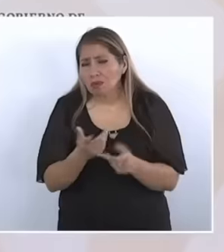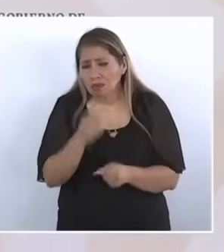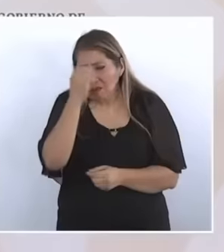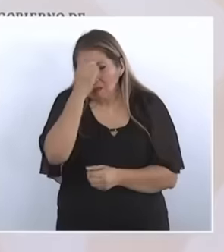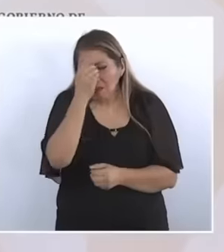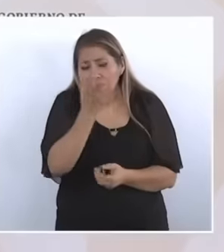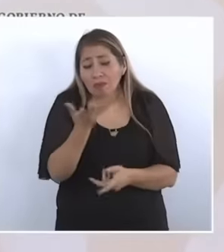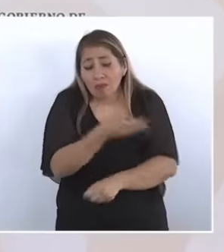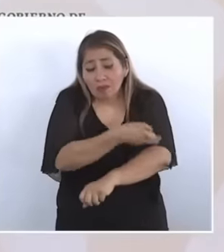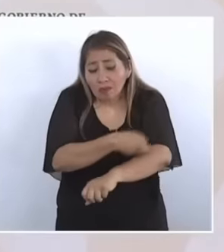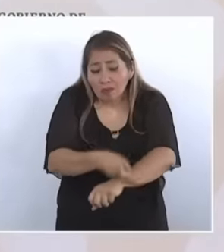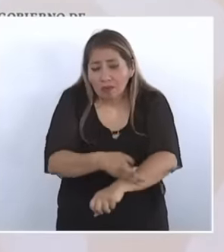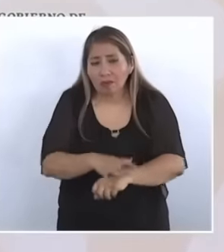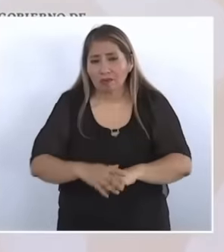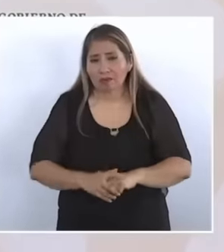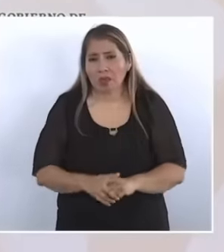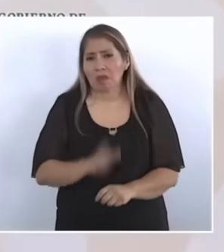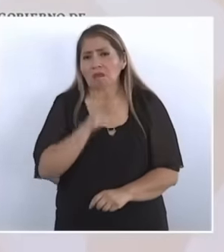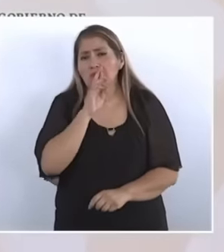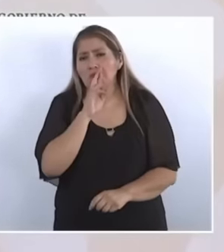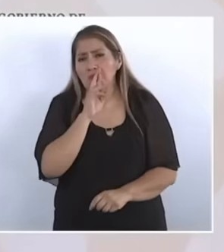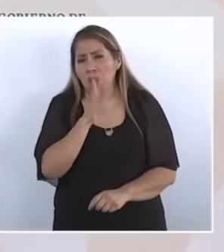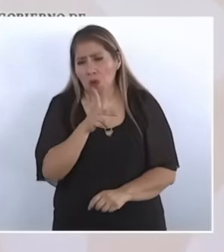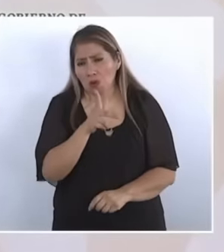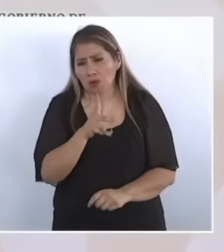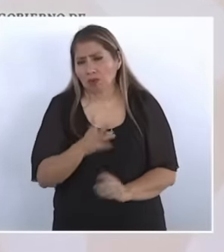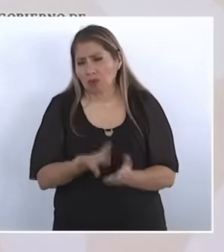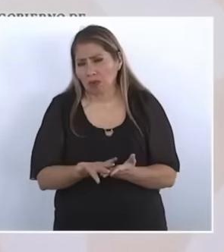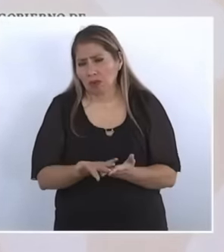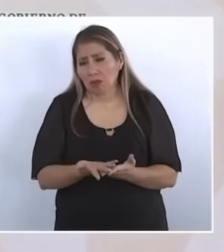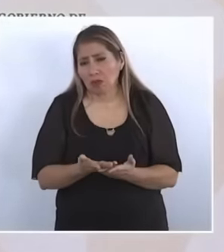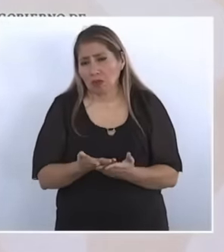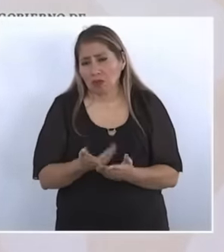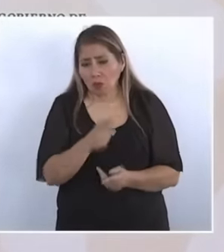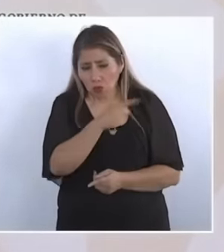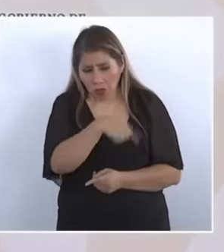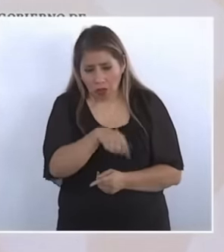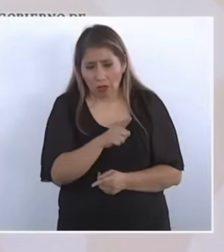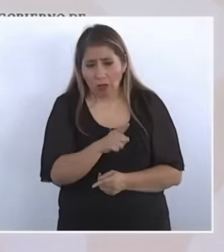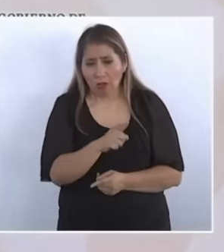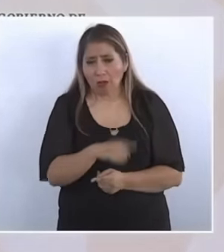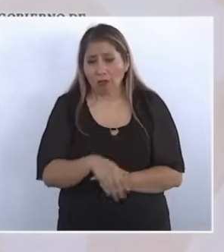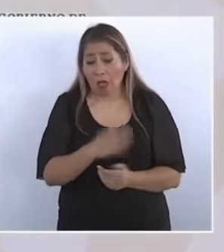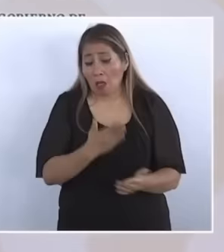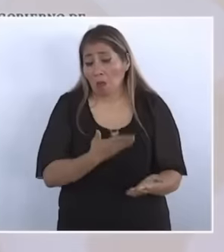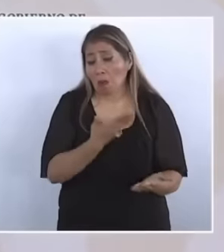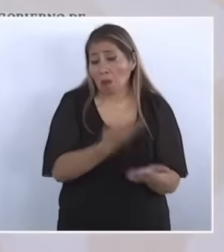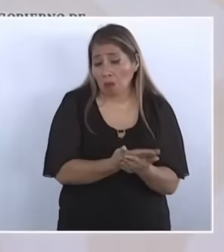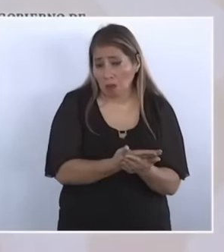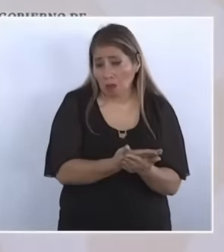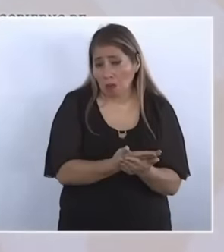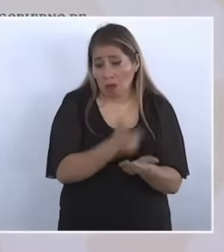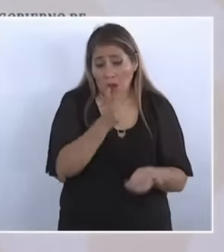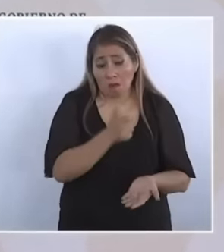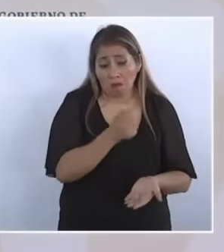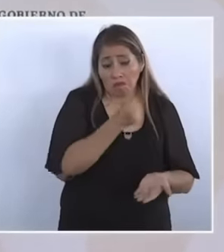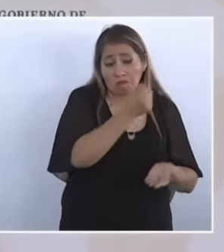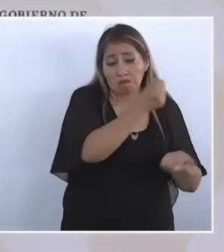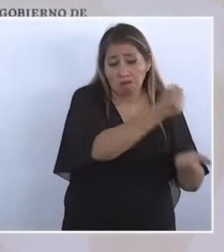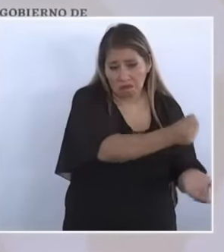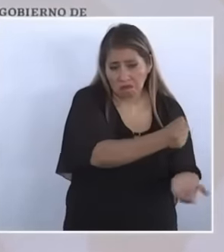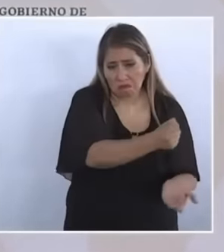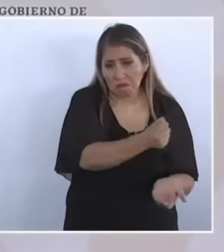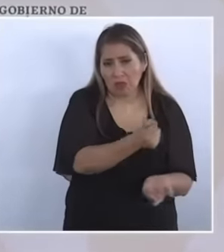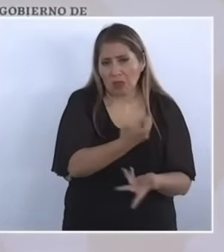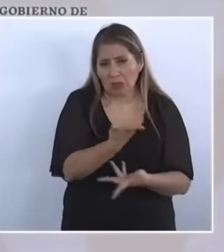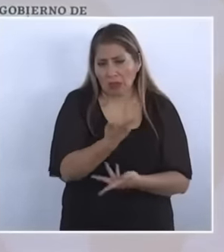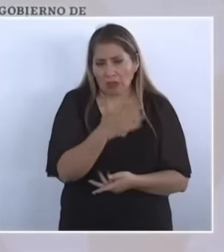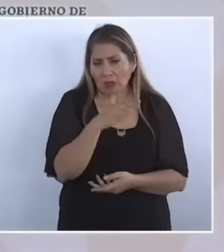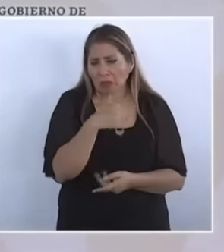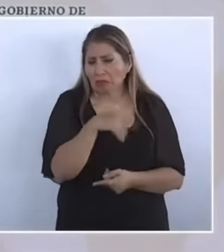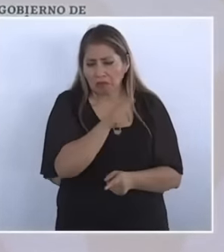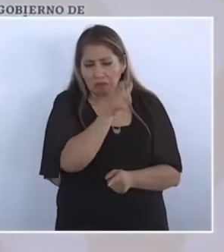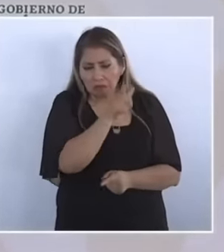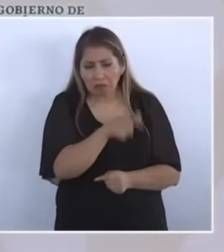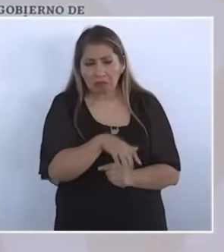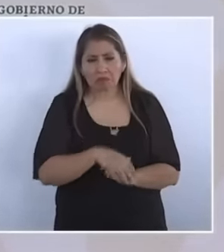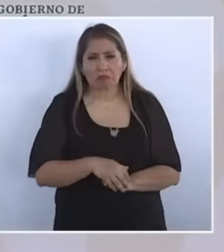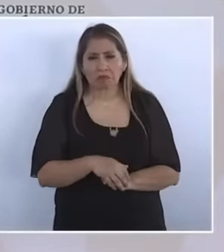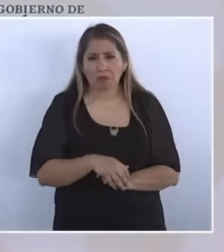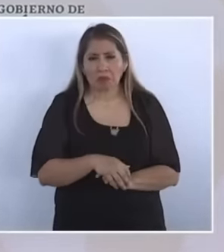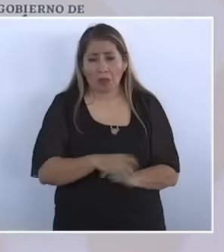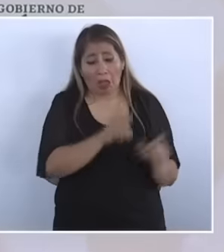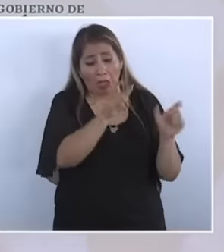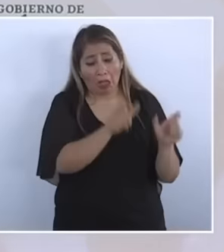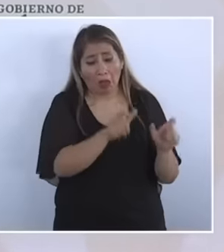So better, as you say in your proposal, the Memorial and that the damages be recognized and